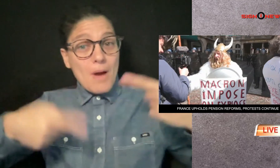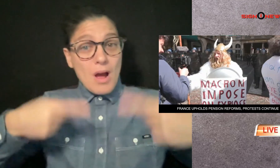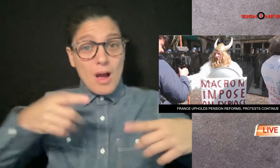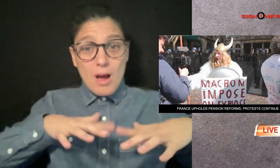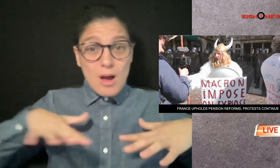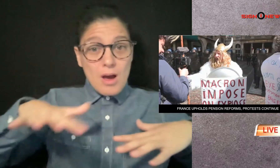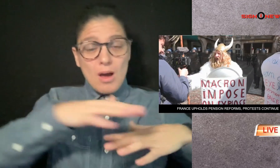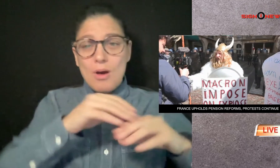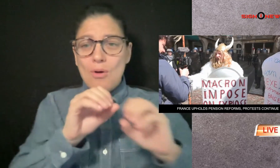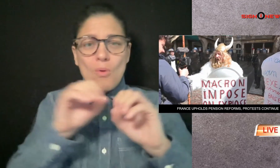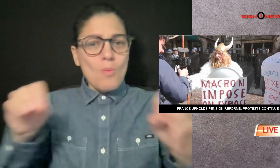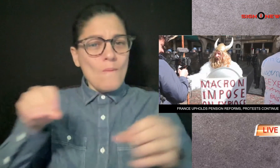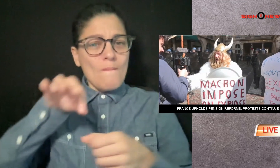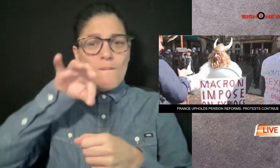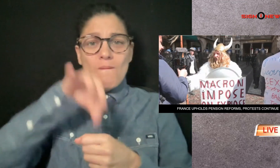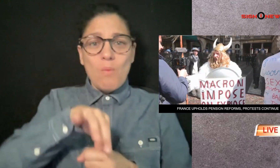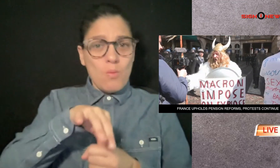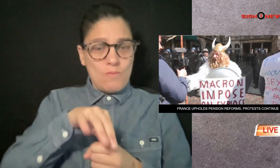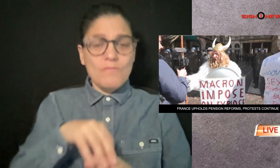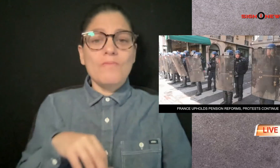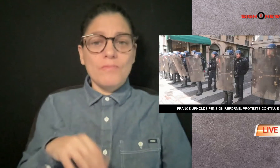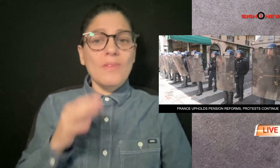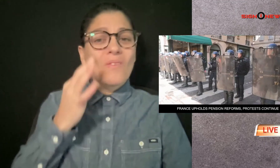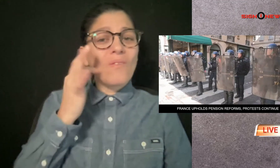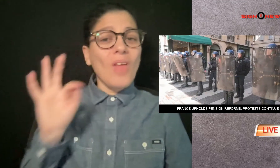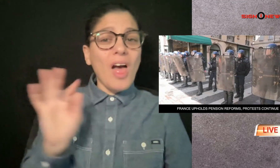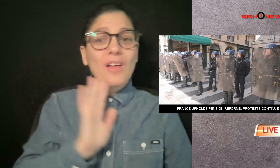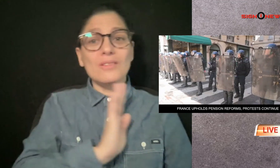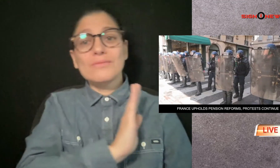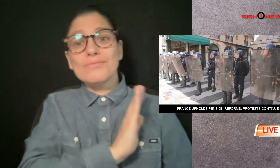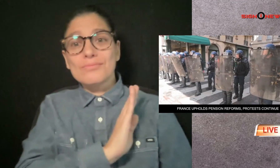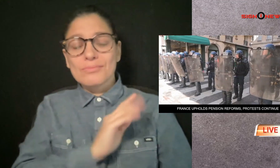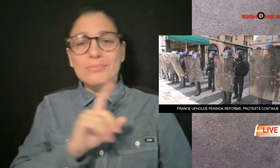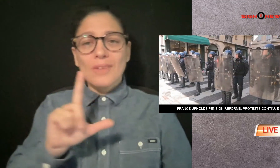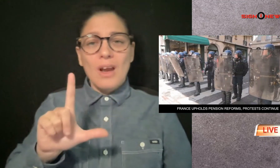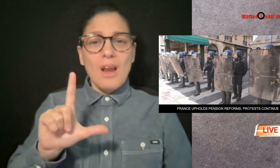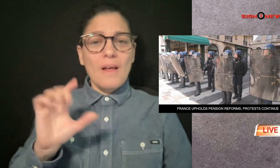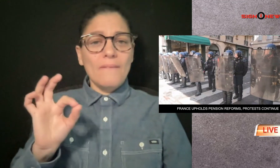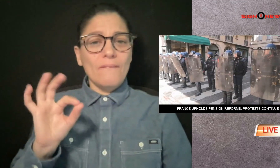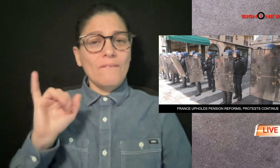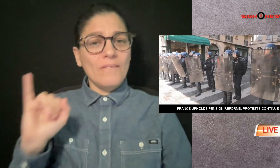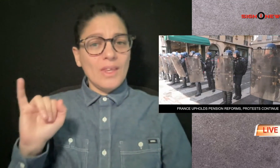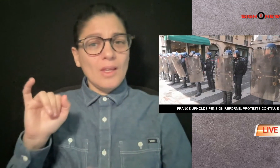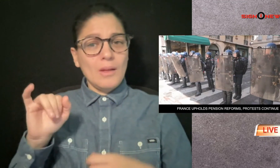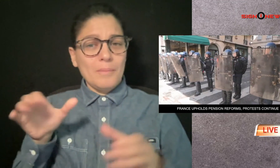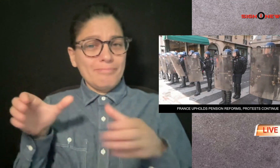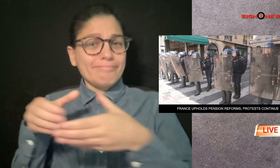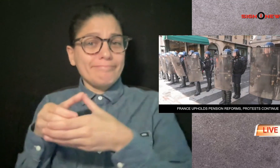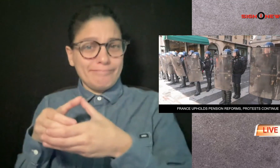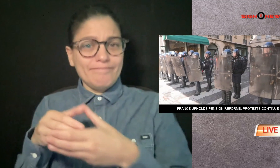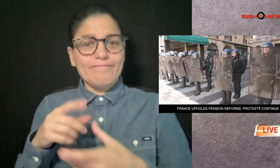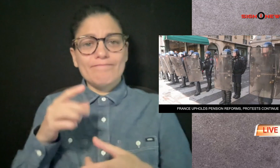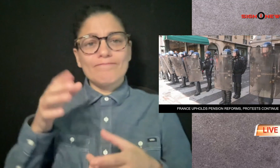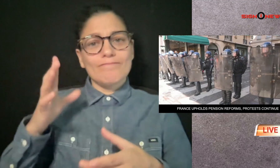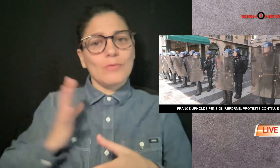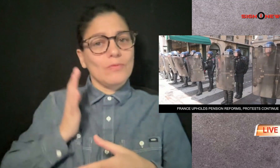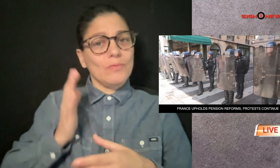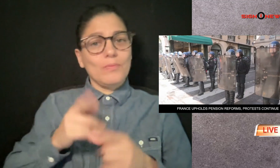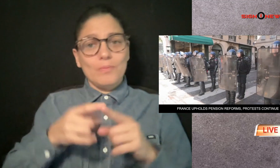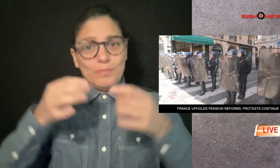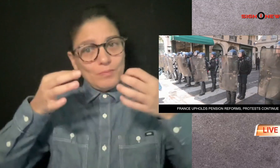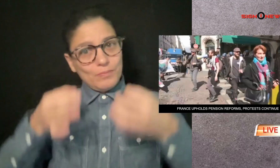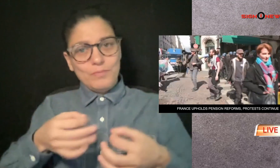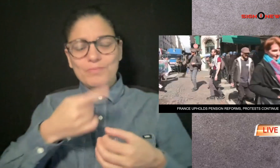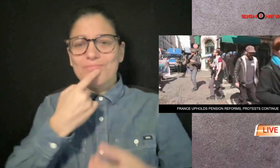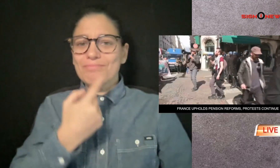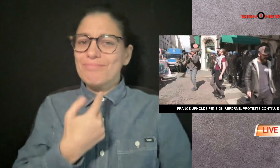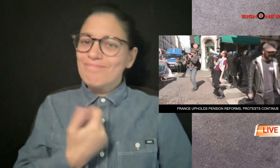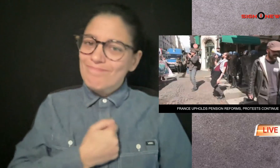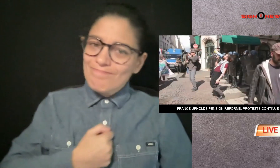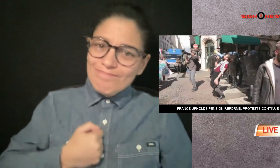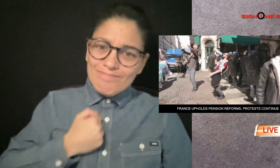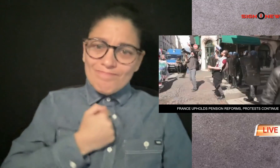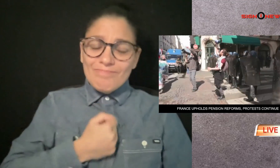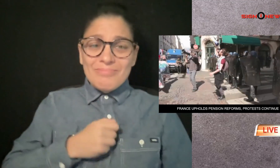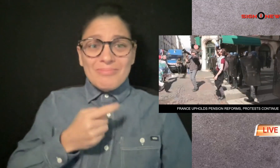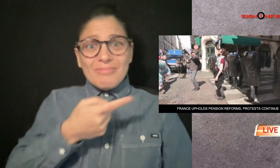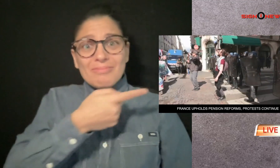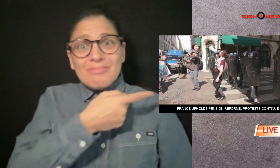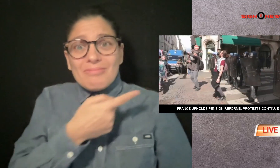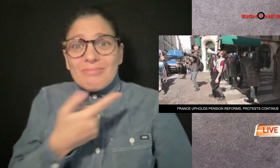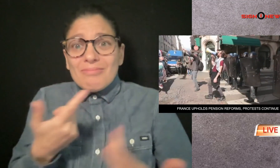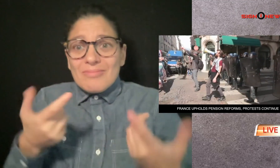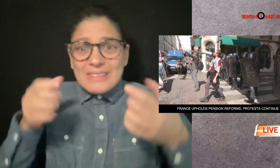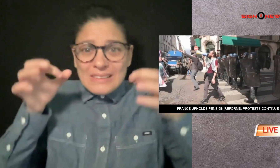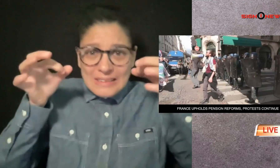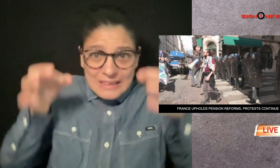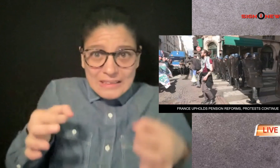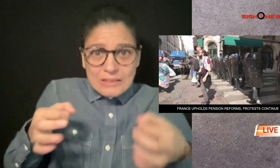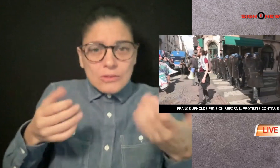without a vote France's LSI party officials say they regret